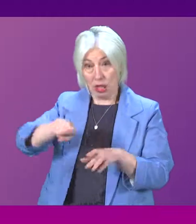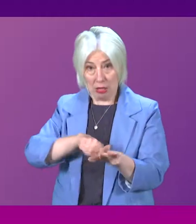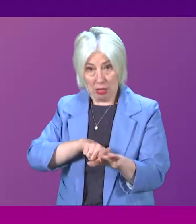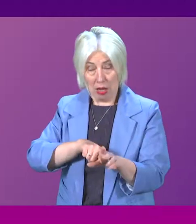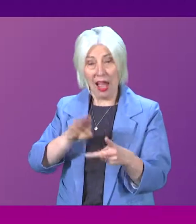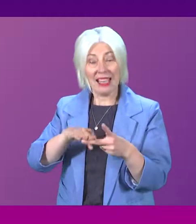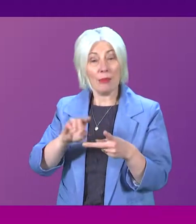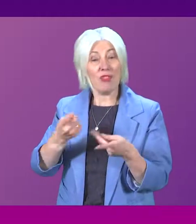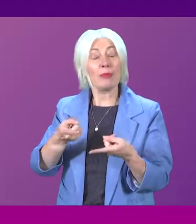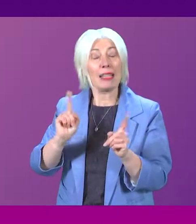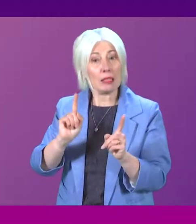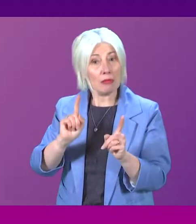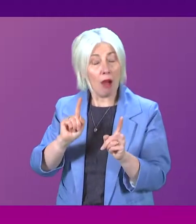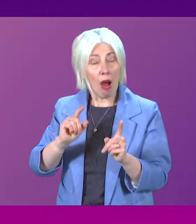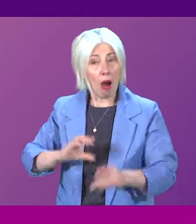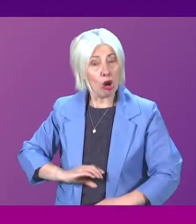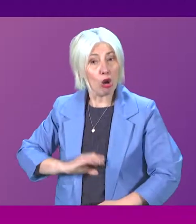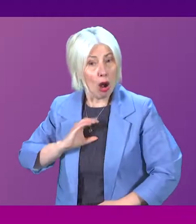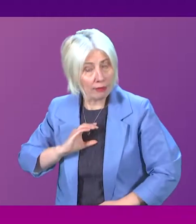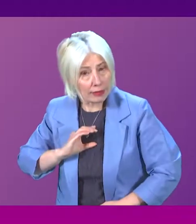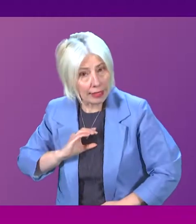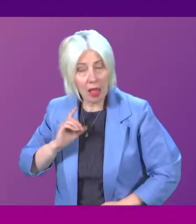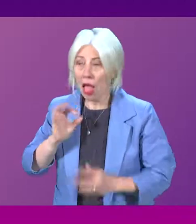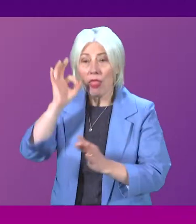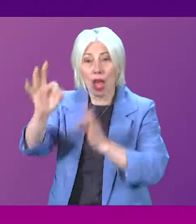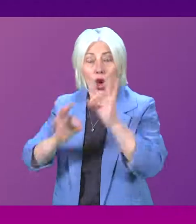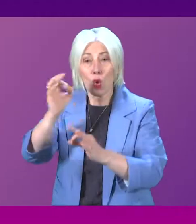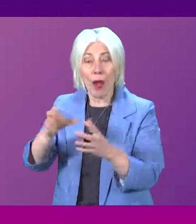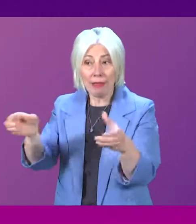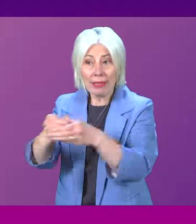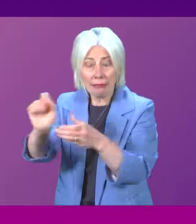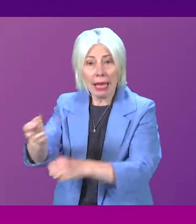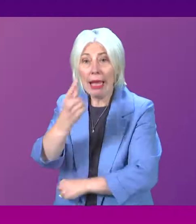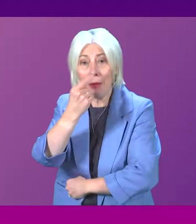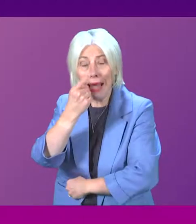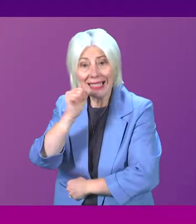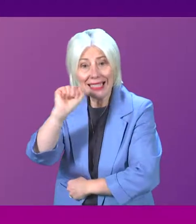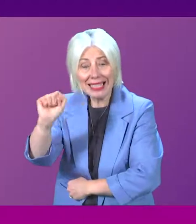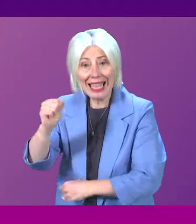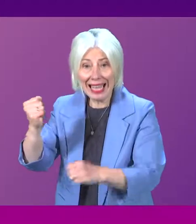First Minister feel confident that the inquiry team has the capacity to conduct that activity